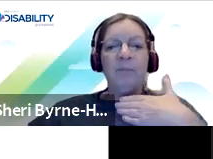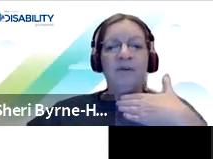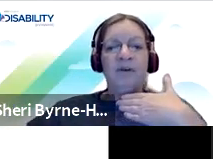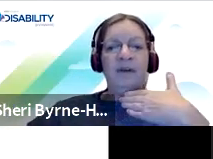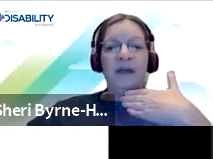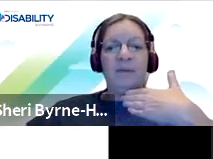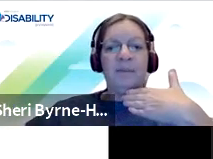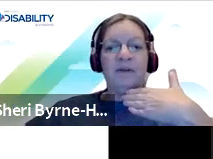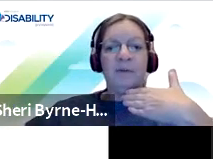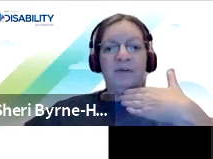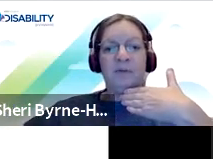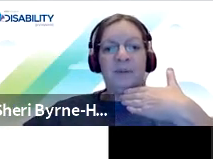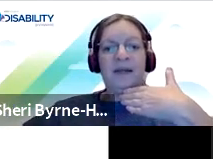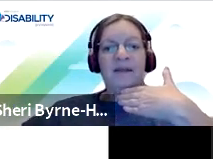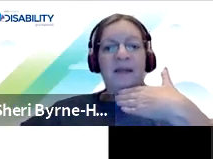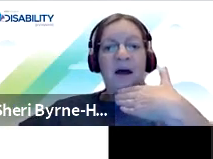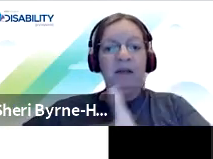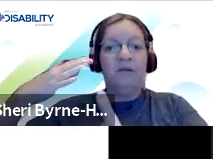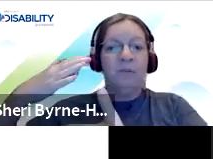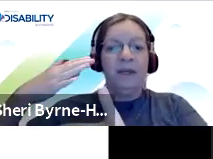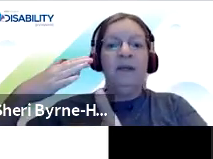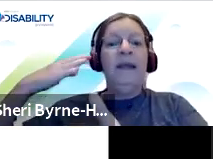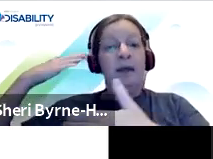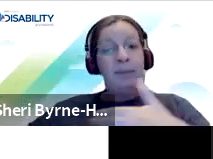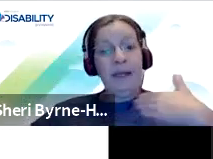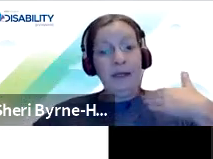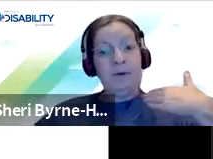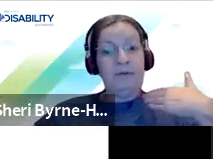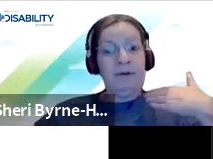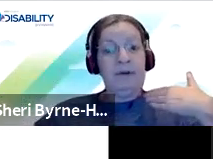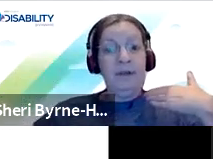don't have tweets where you can do audio and text at the same time. And we're like, okay, that's not cool.